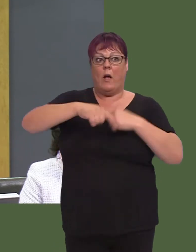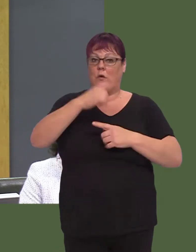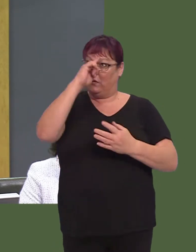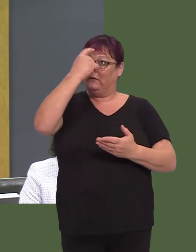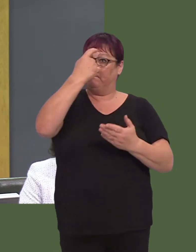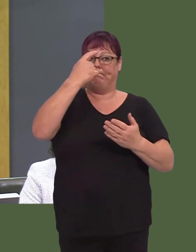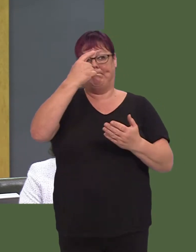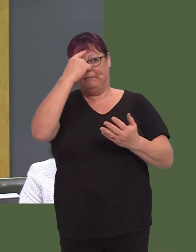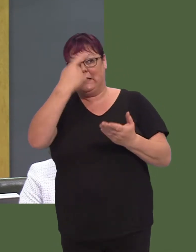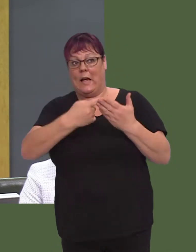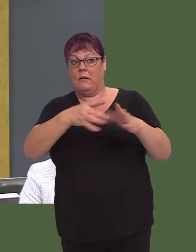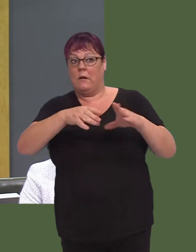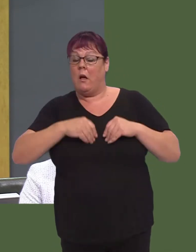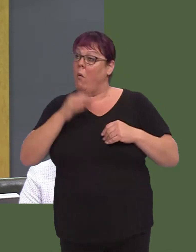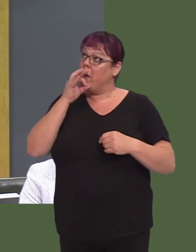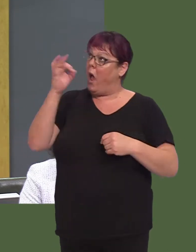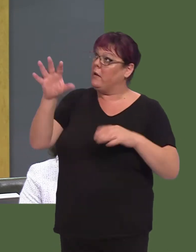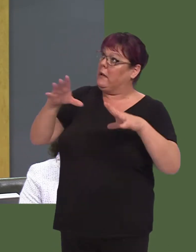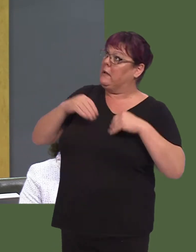First Minister, will your Government please support Finn's law?